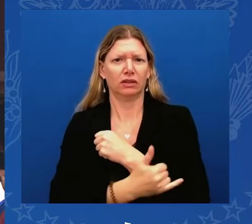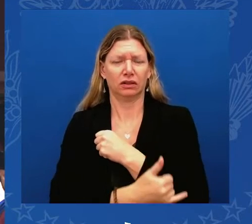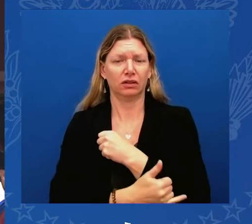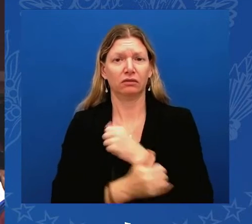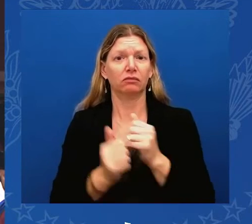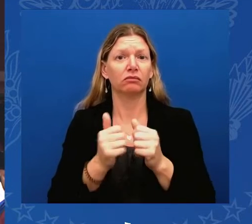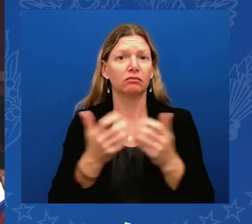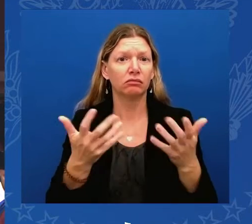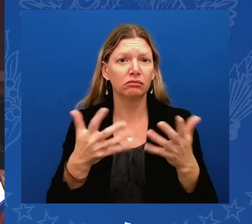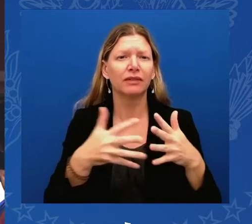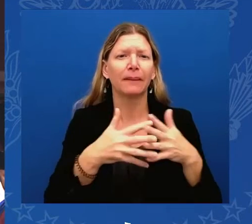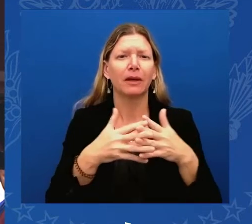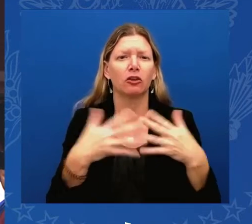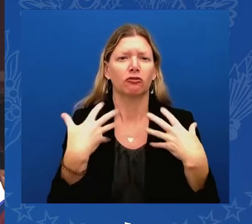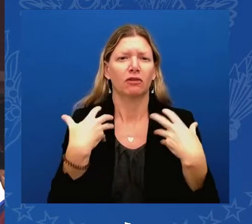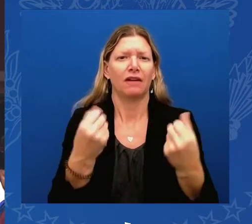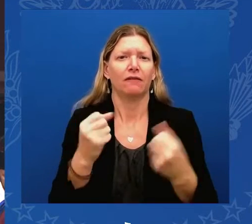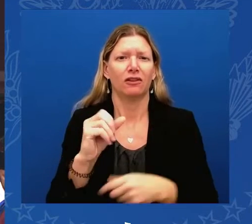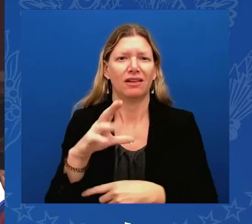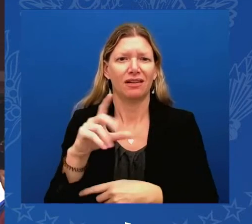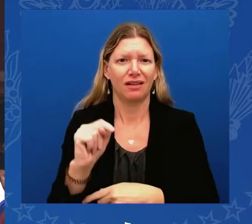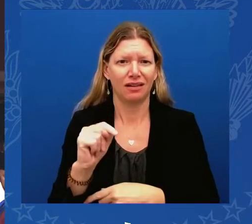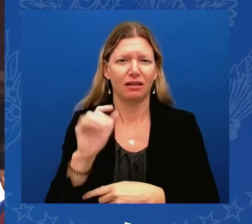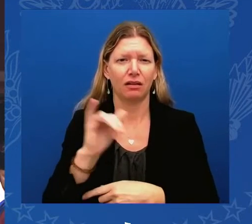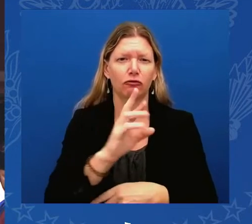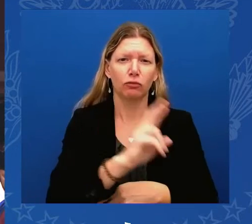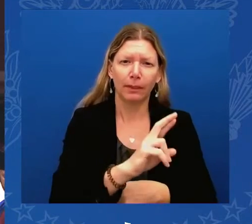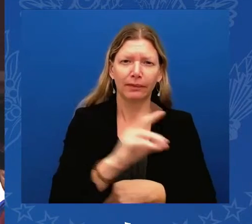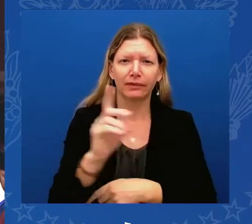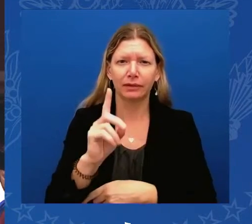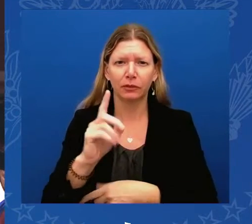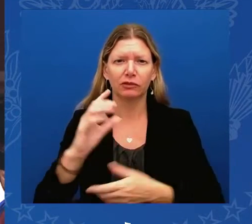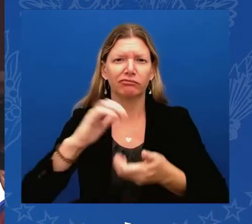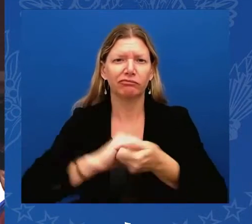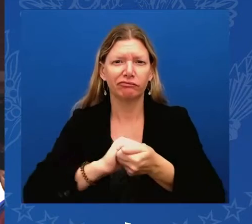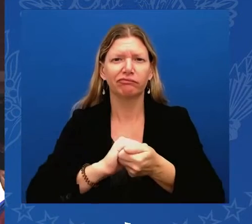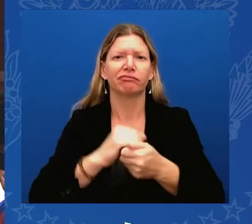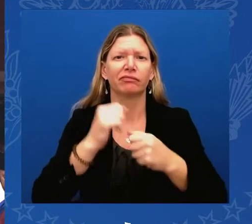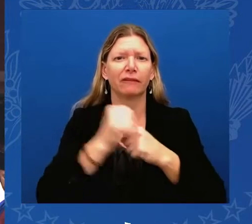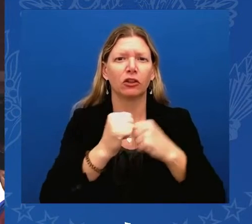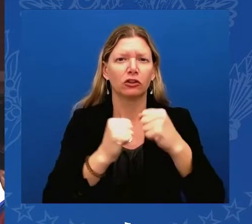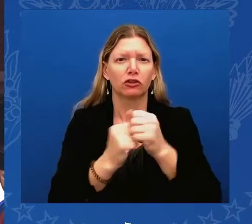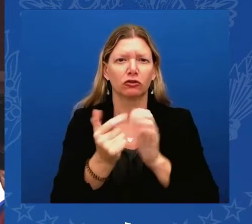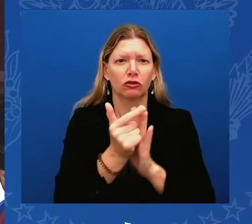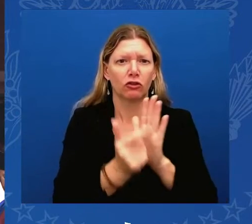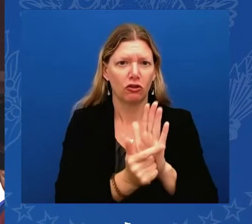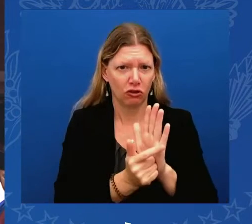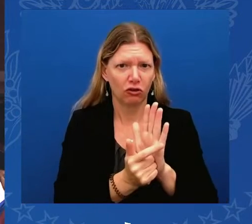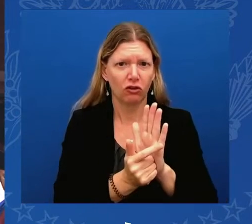he has put Americans on the track to prosperity while also fixing the nation's crumbling roads, bridges,